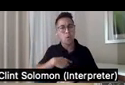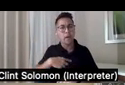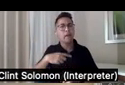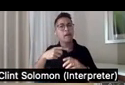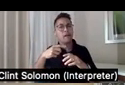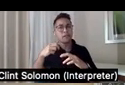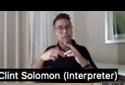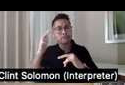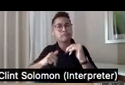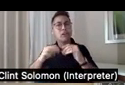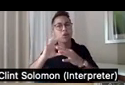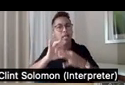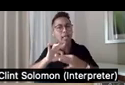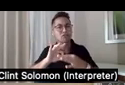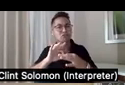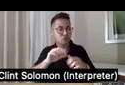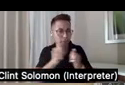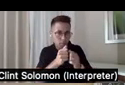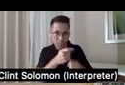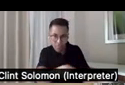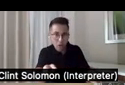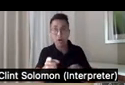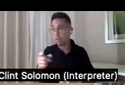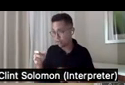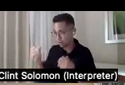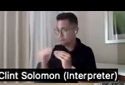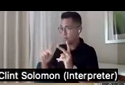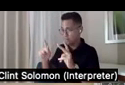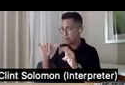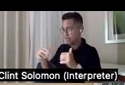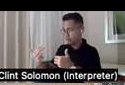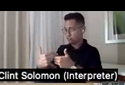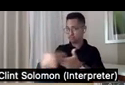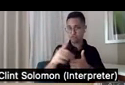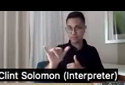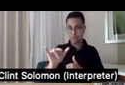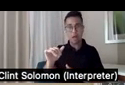we share with them and there are more people being admitted so you know all right whoops